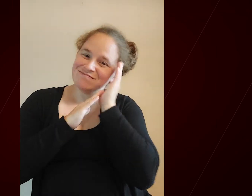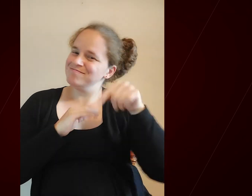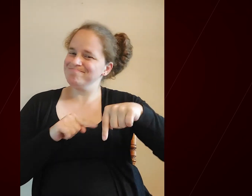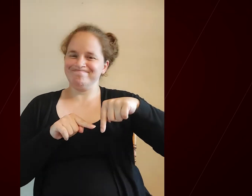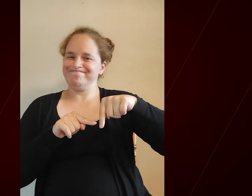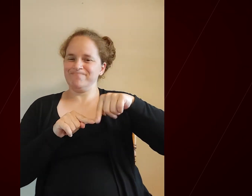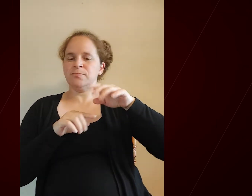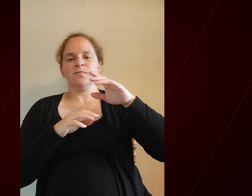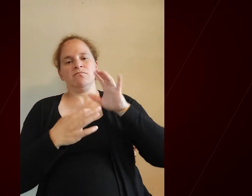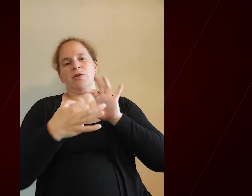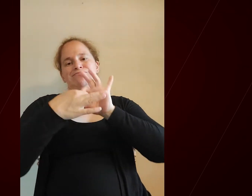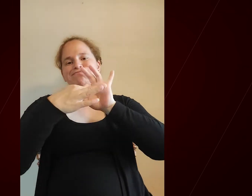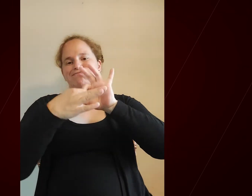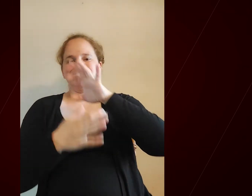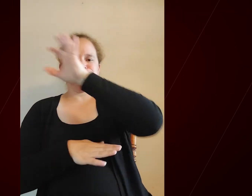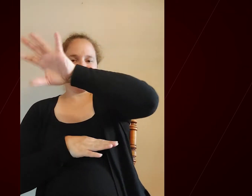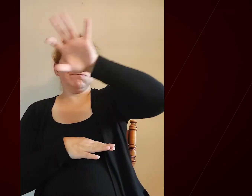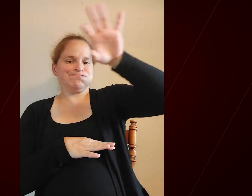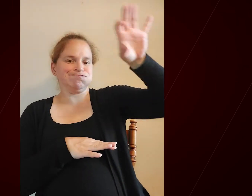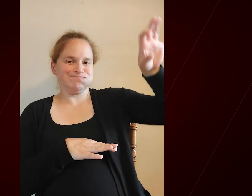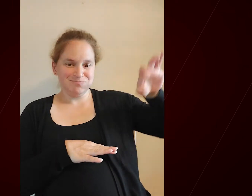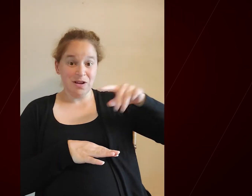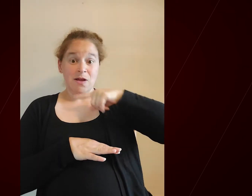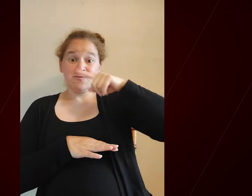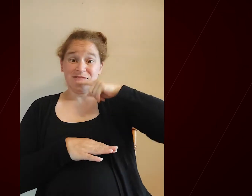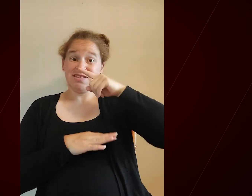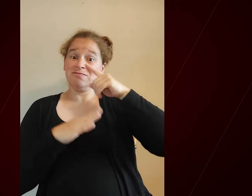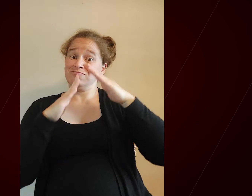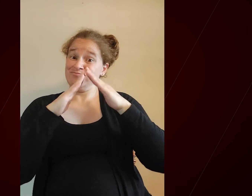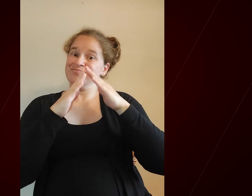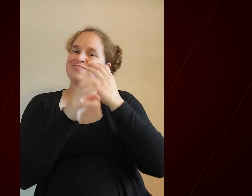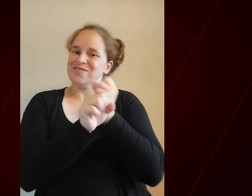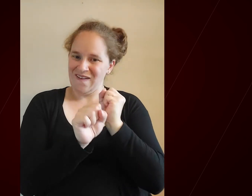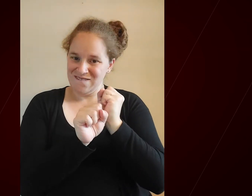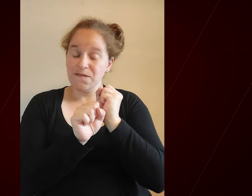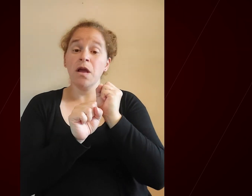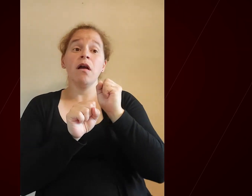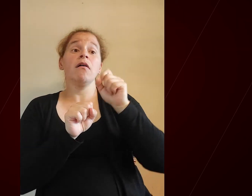to stay here, that's why we work closely with hearing women's shelters.